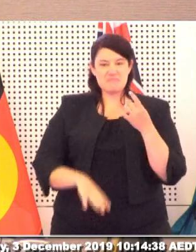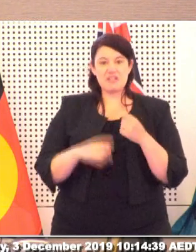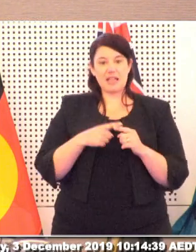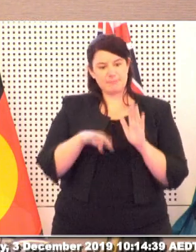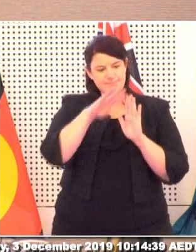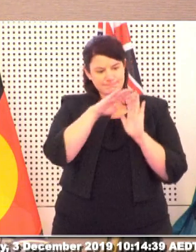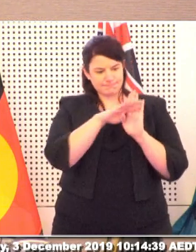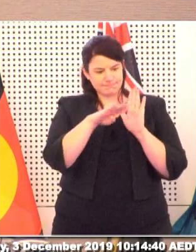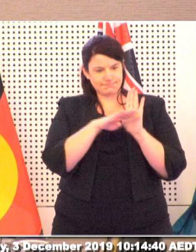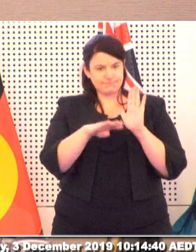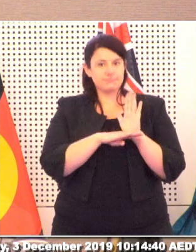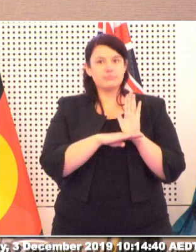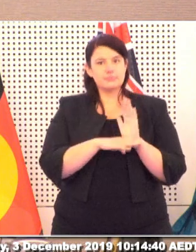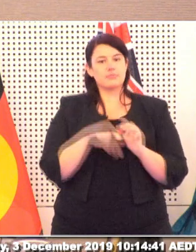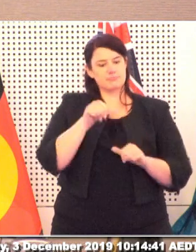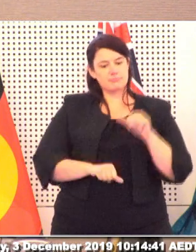that’s determined by the institution.